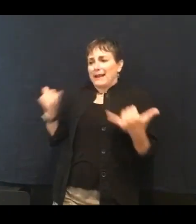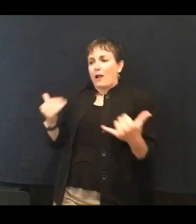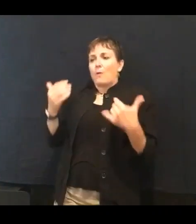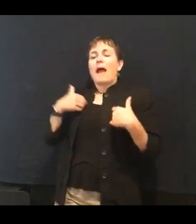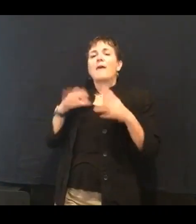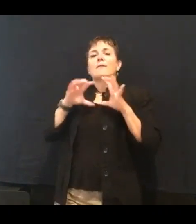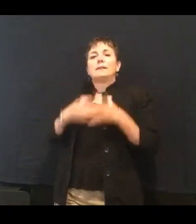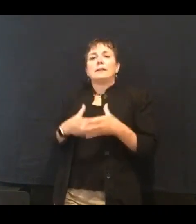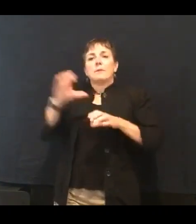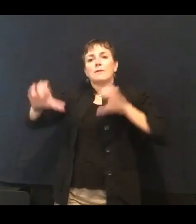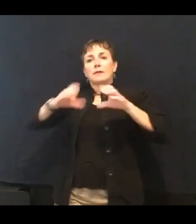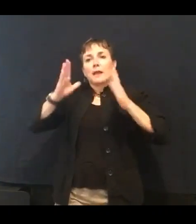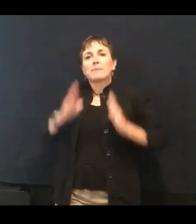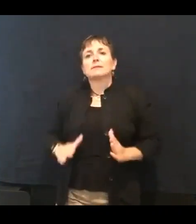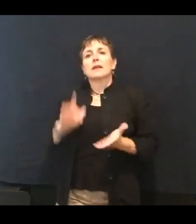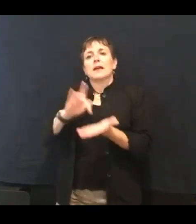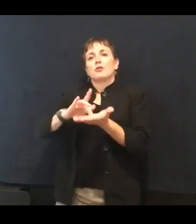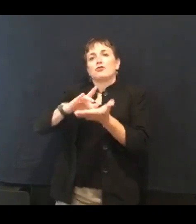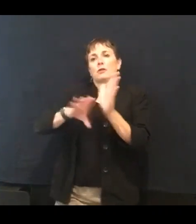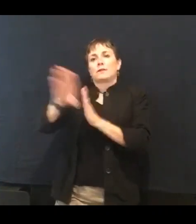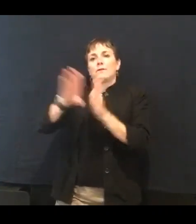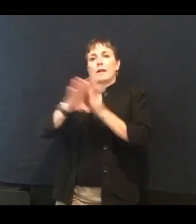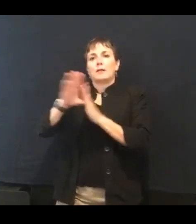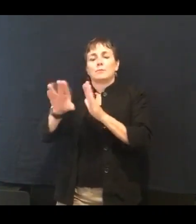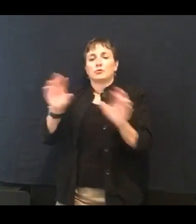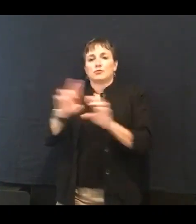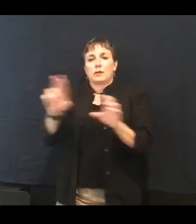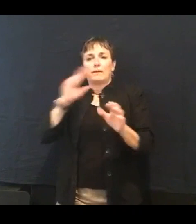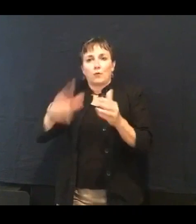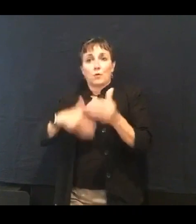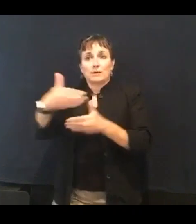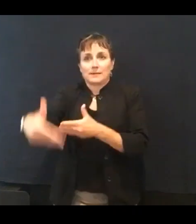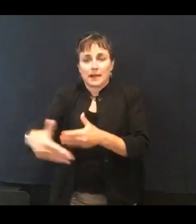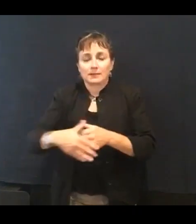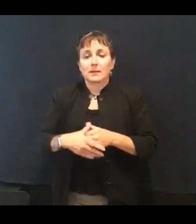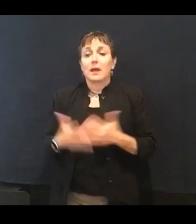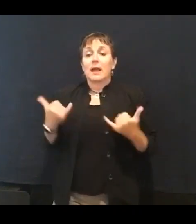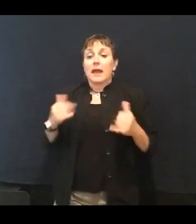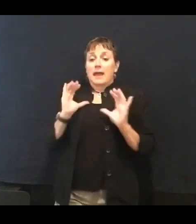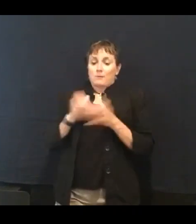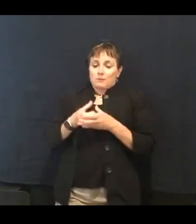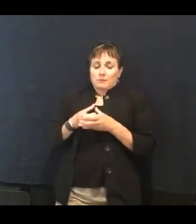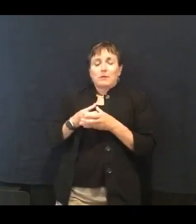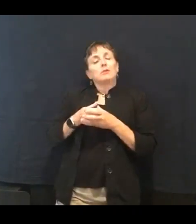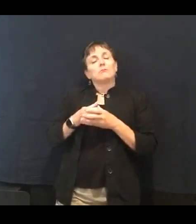take our next steps. Our dedicated internal team,